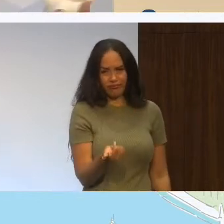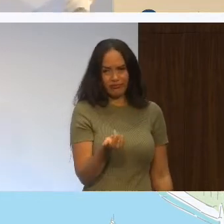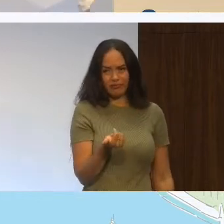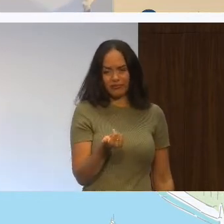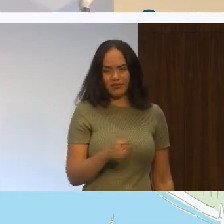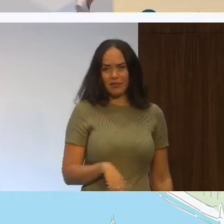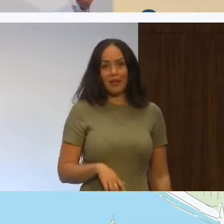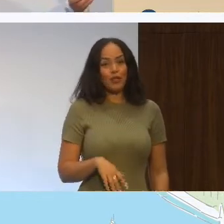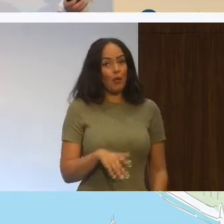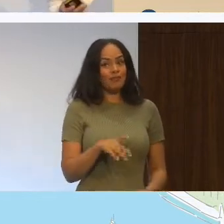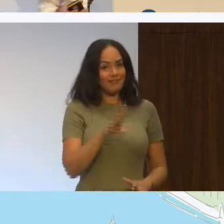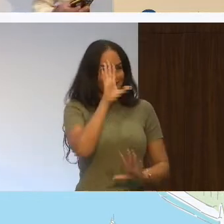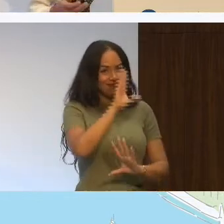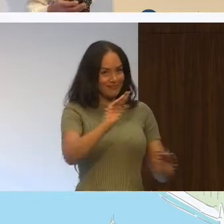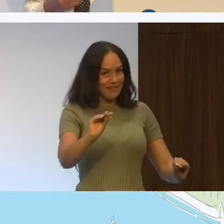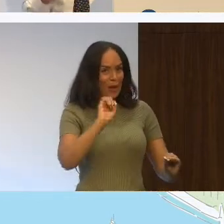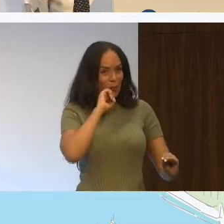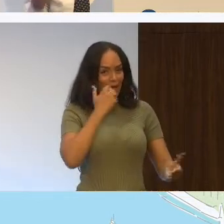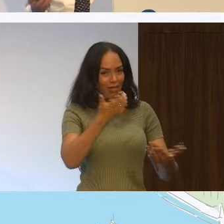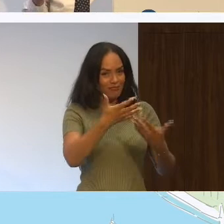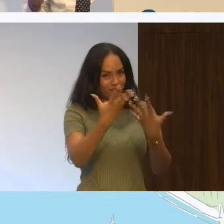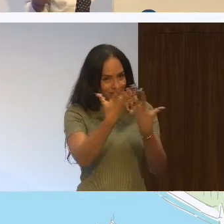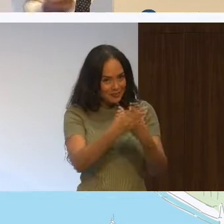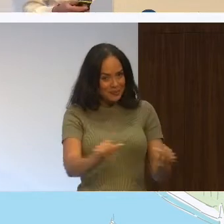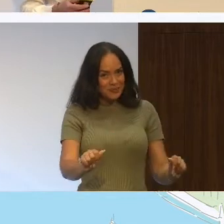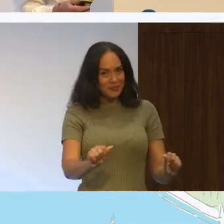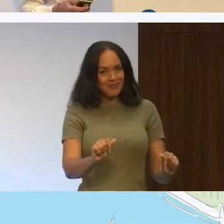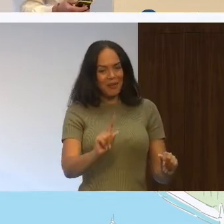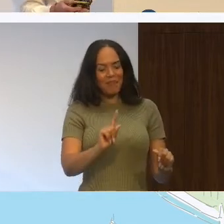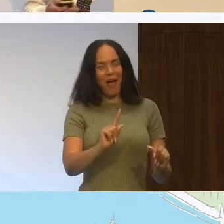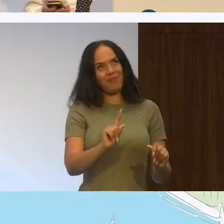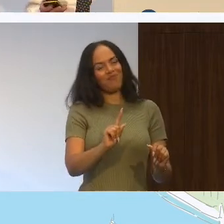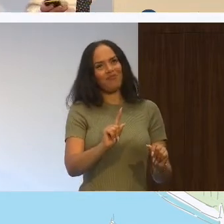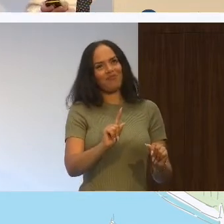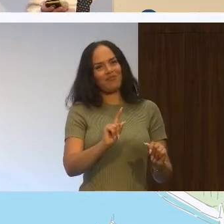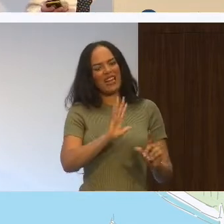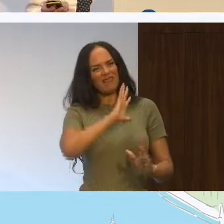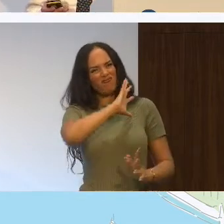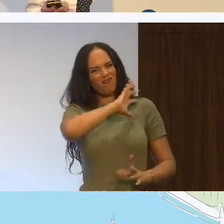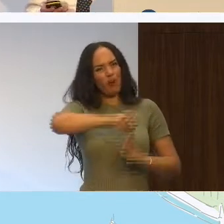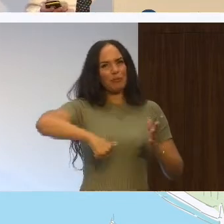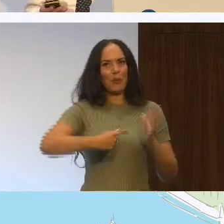So it does go away. But it's just it just it robs you of, of the most important years of your life. That's the problem.